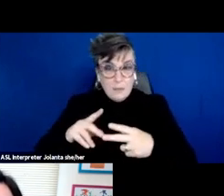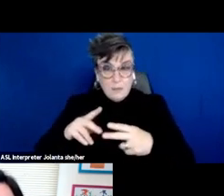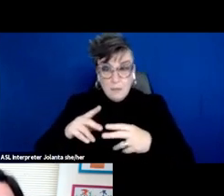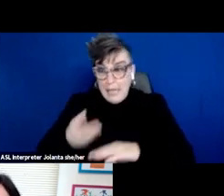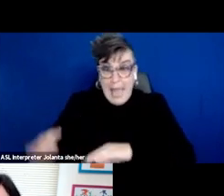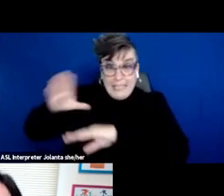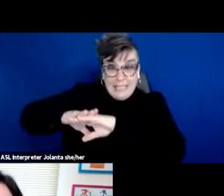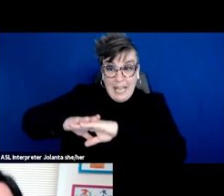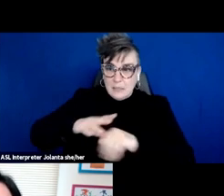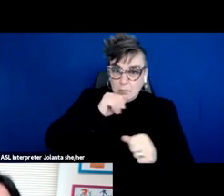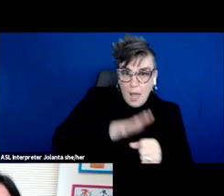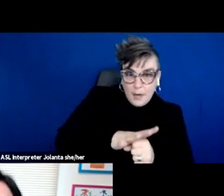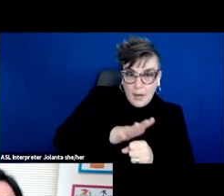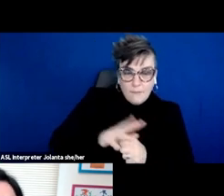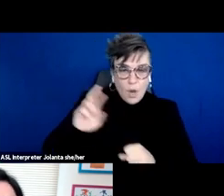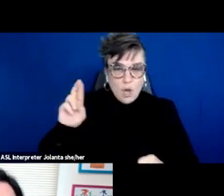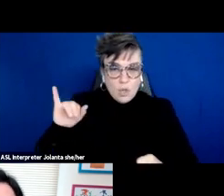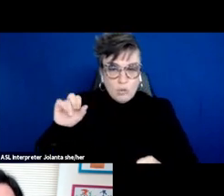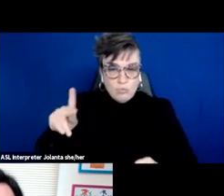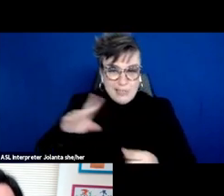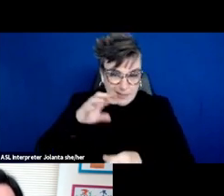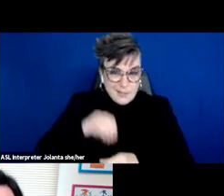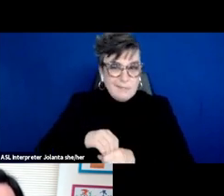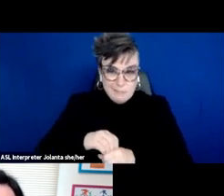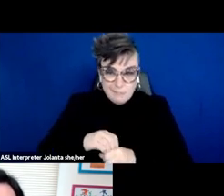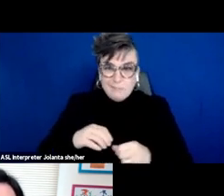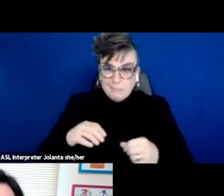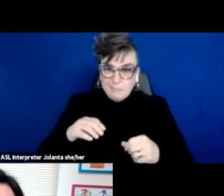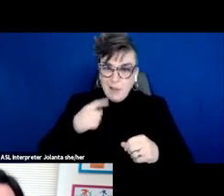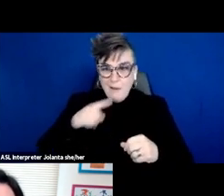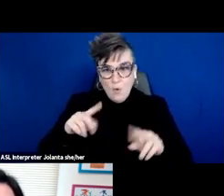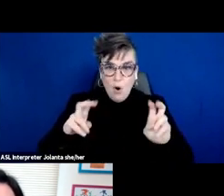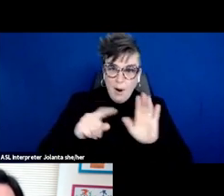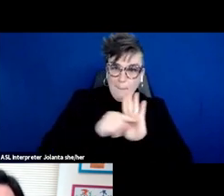for poor pregnancy and infant outcomes, yet for many pregnant persons with disabilities